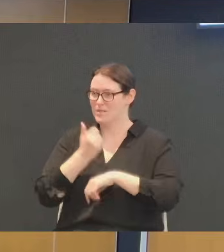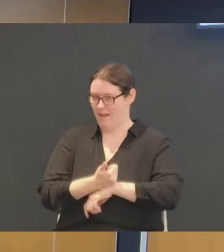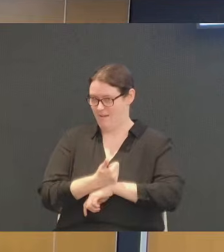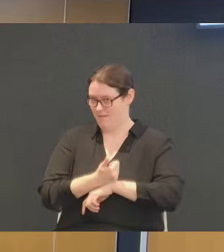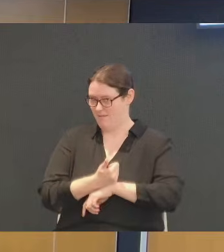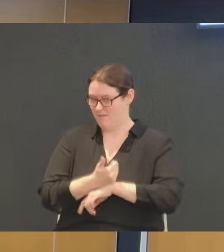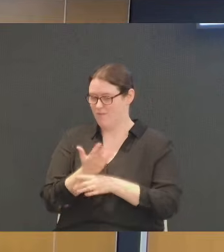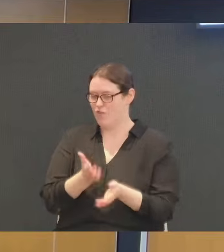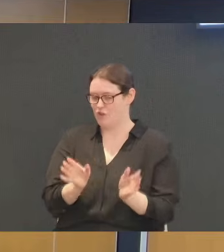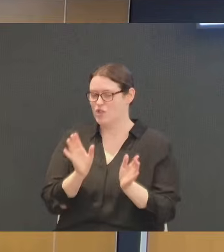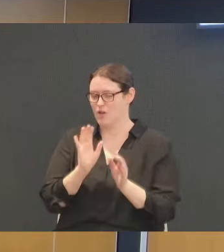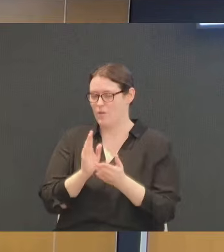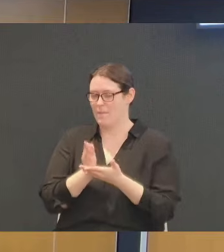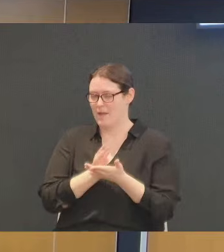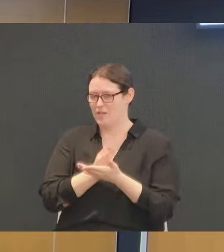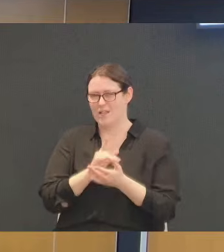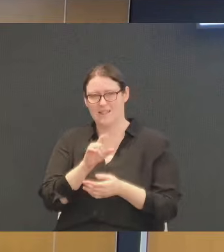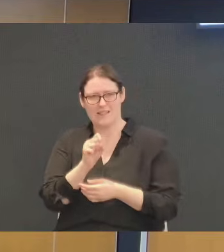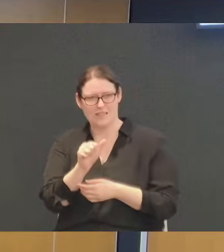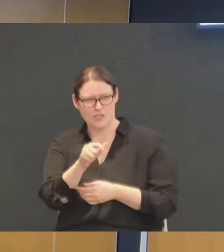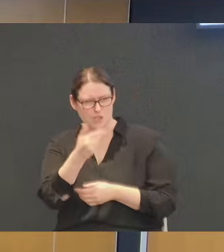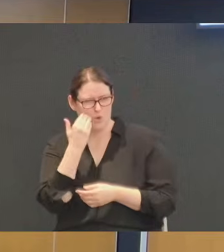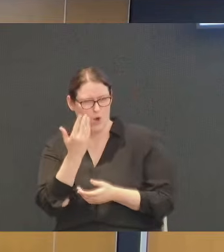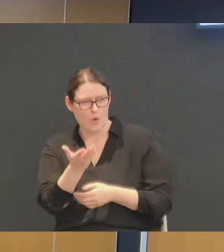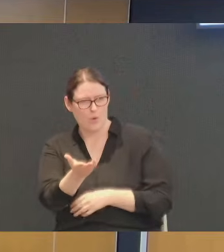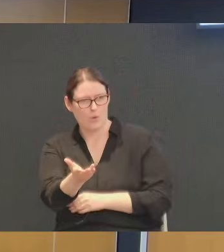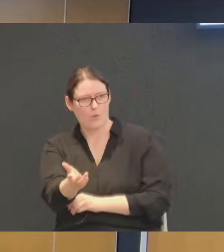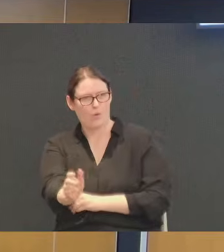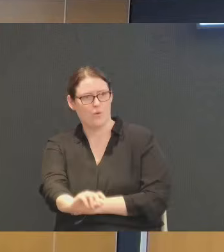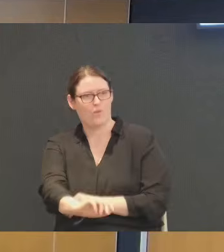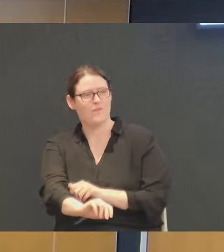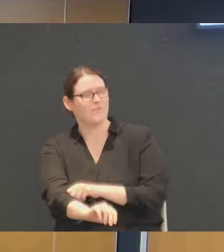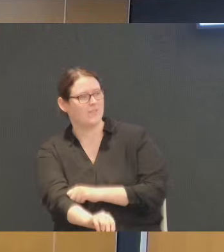general budget. Lisa, did you hear different? I just I think they're still weighing options.